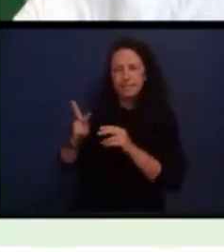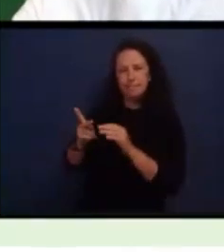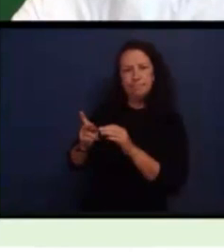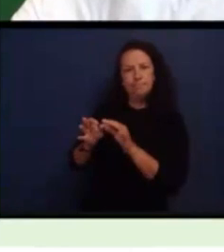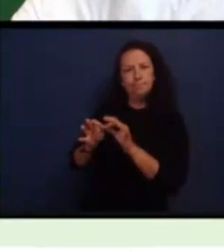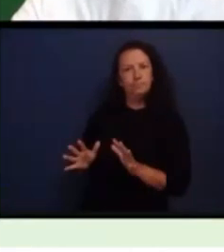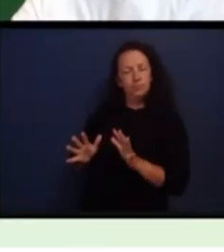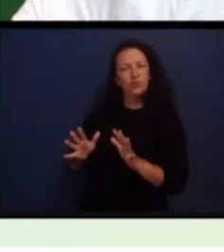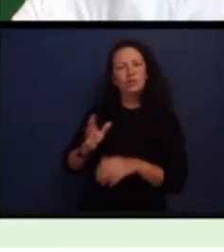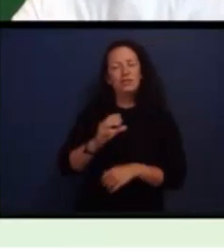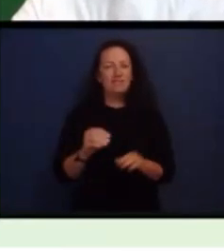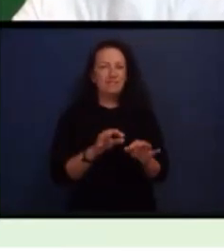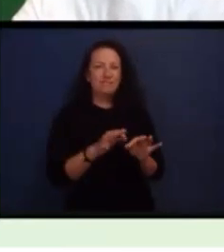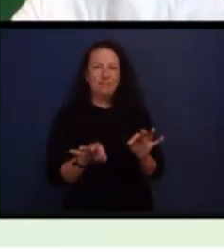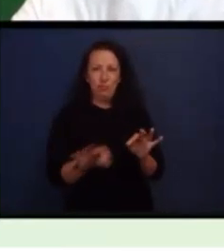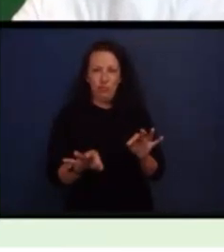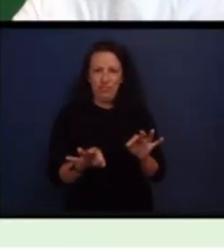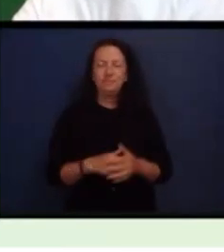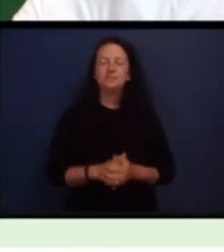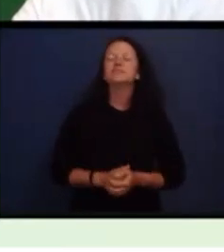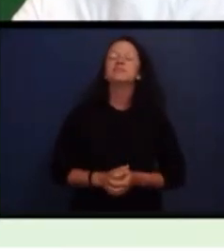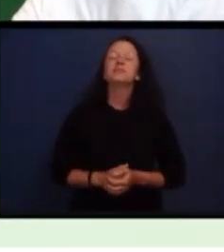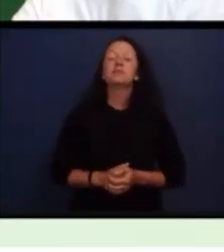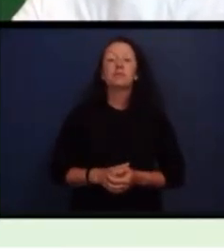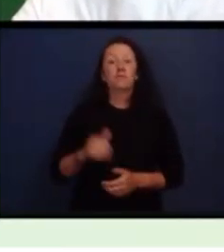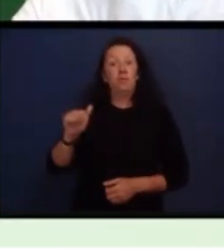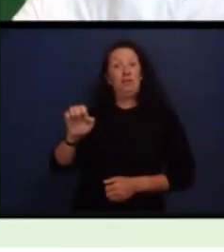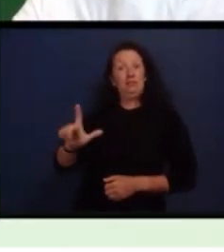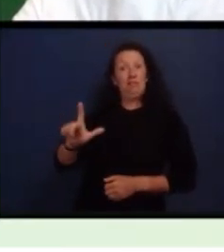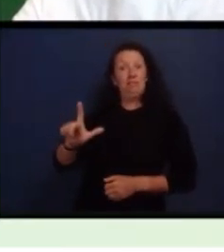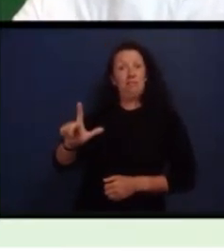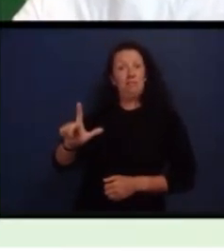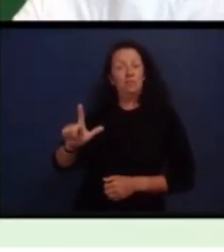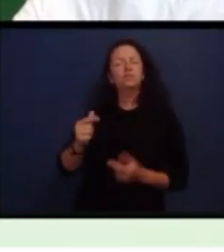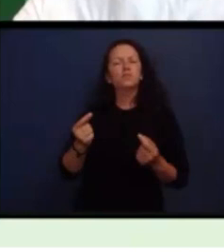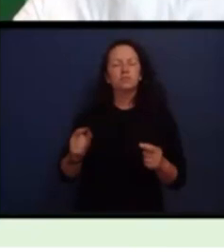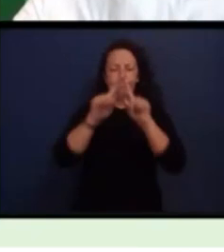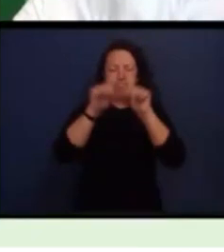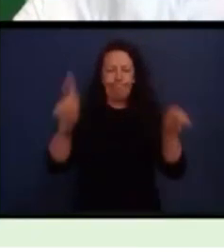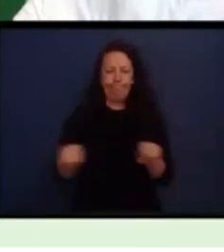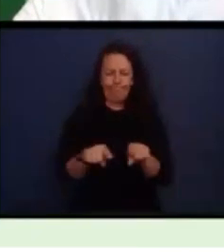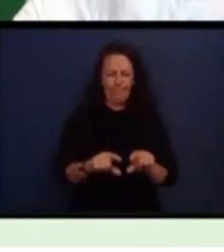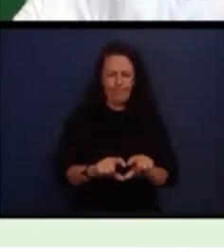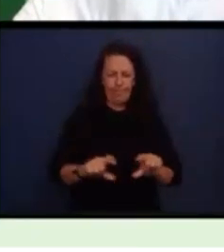To turn on ASL. Navigate to the bottom of the Zoom Webinar screen and locate the globe.